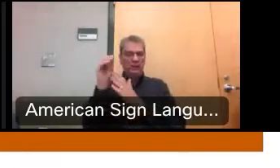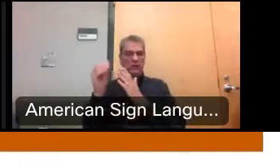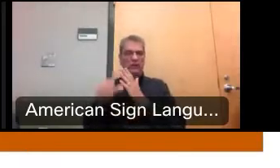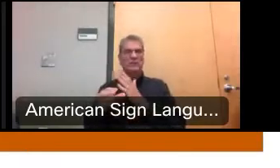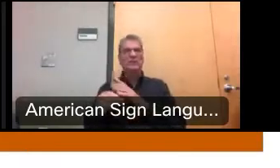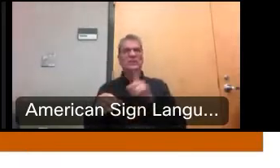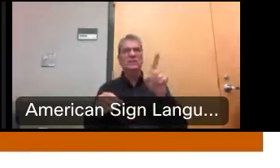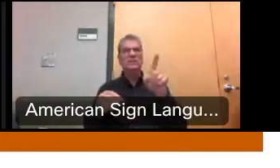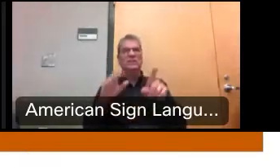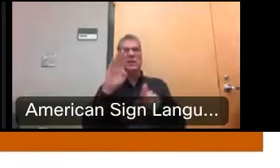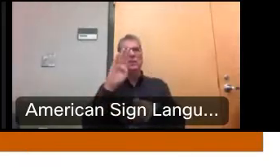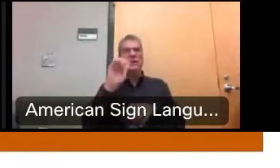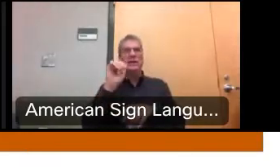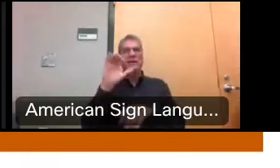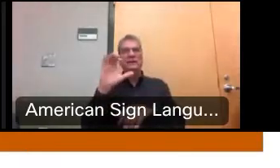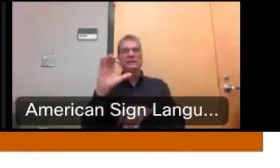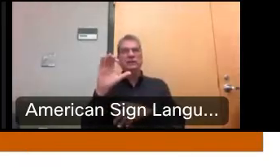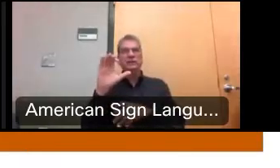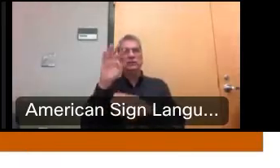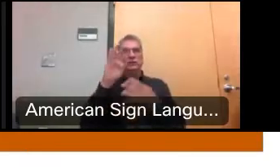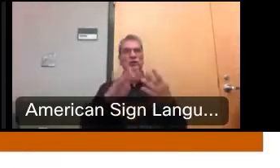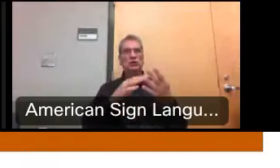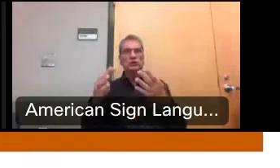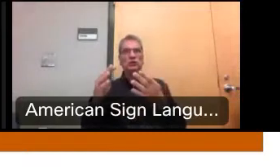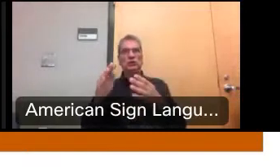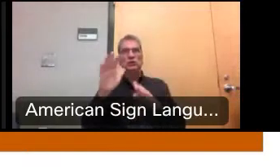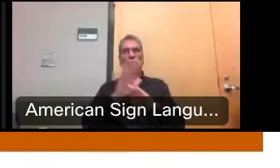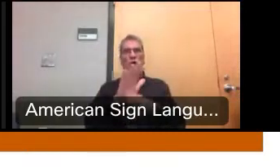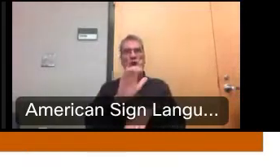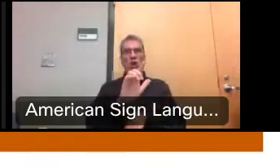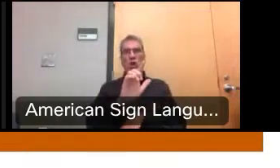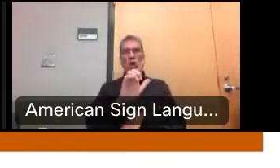And we asked our undergrads, we said on the left, we want you, we took them all the numbers